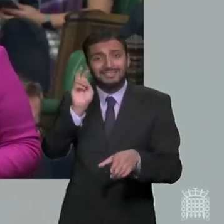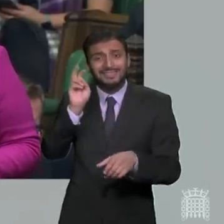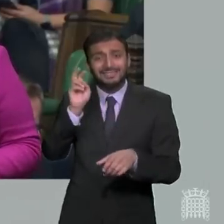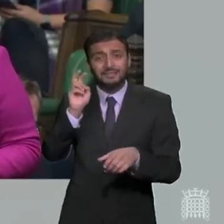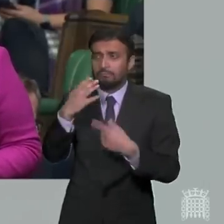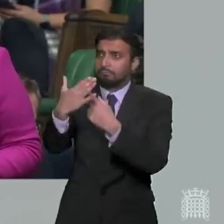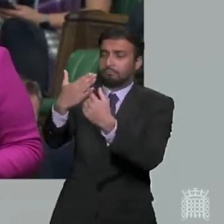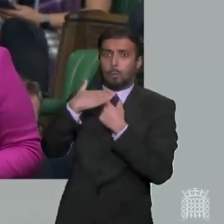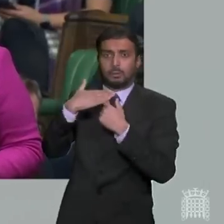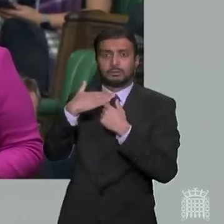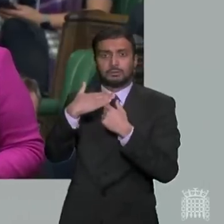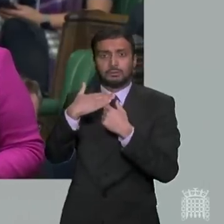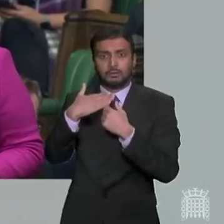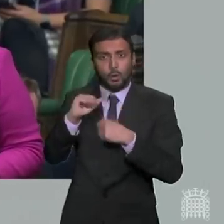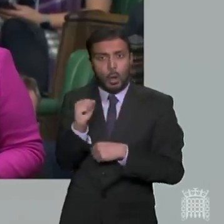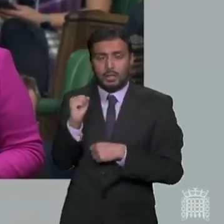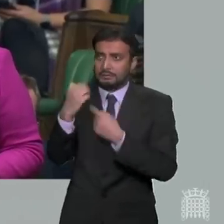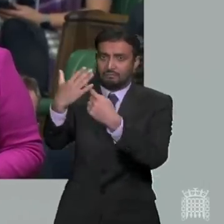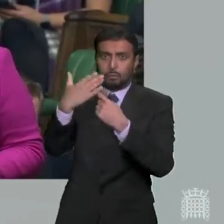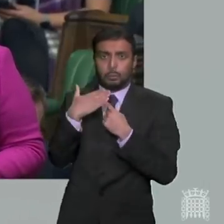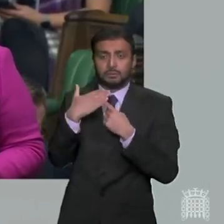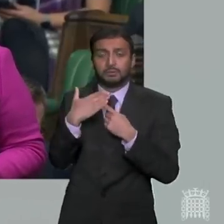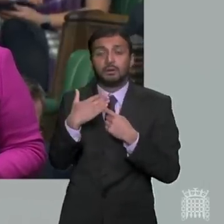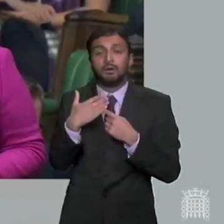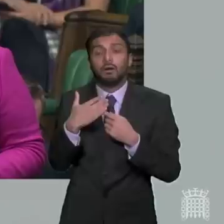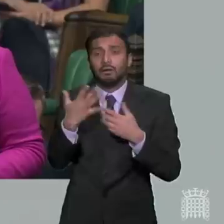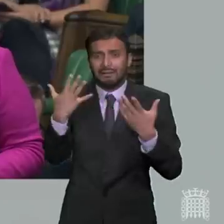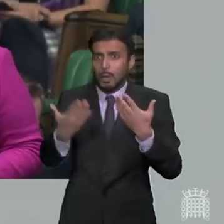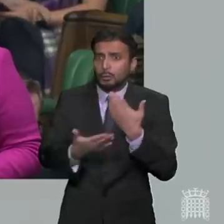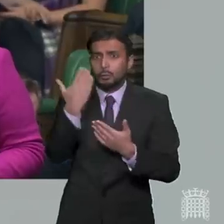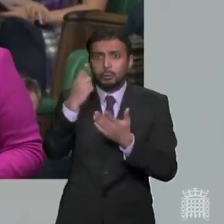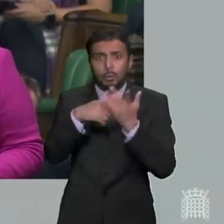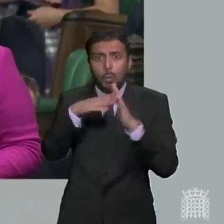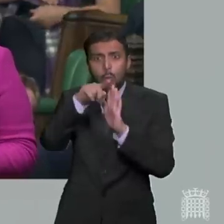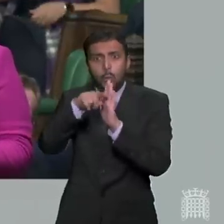we have seen devolution wound back by legislation such as the United Kingdom Internal Market Act 2020.